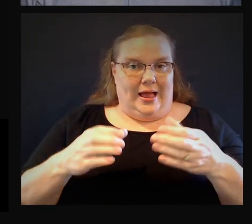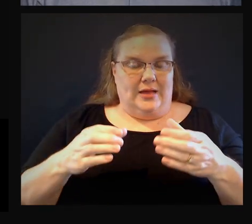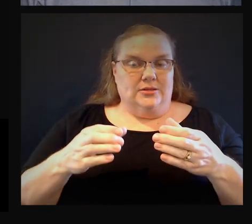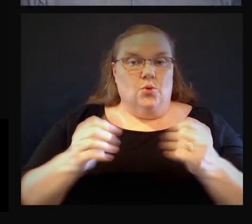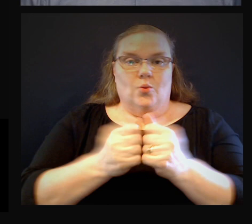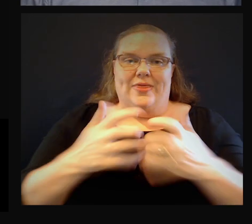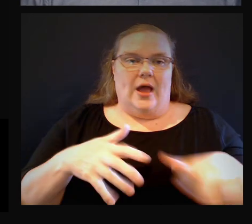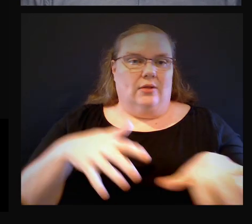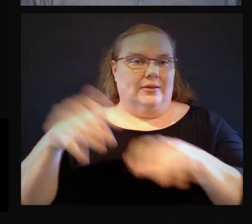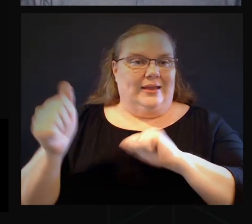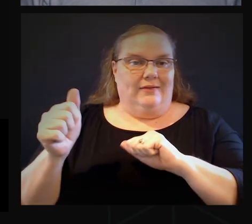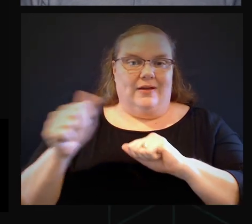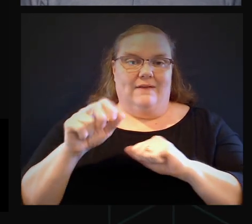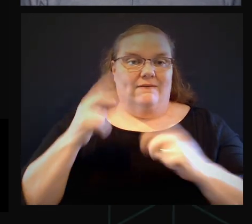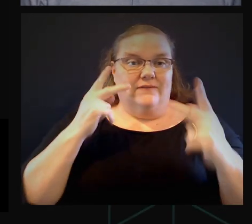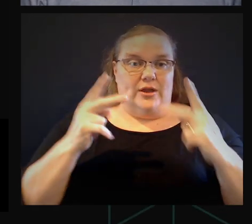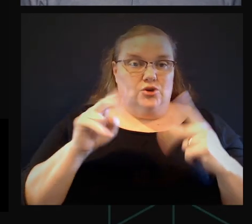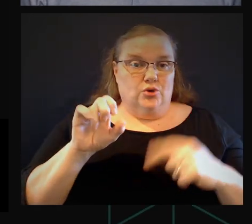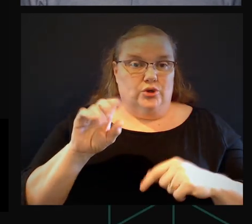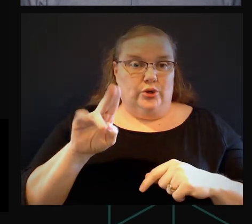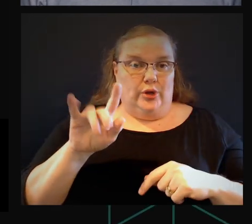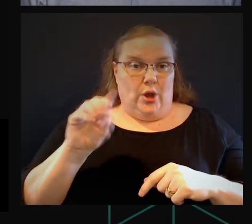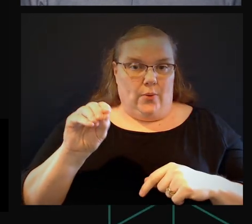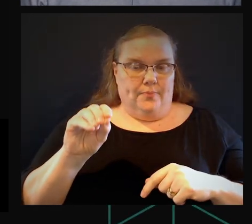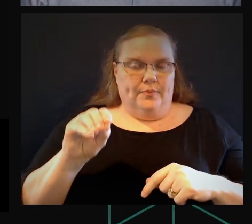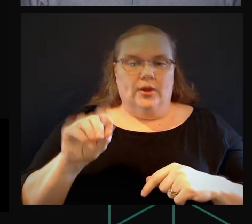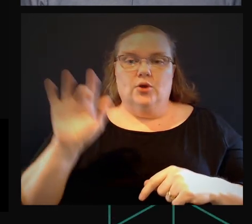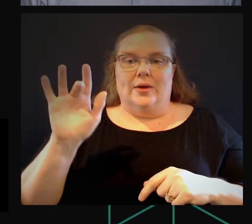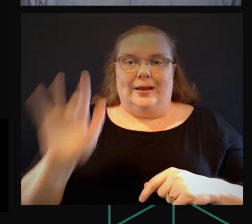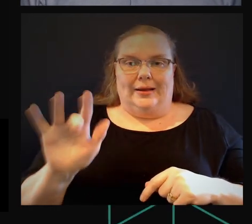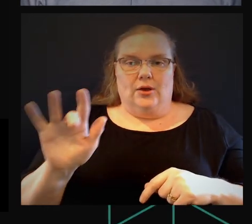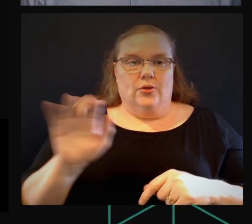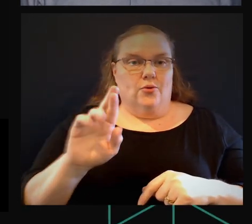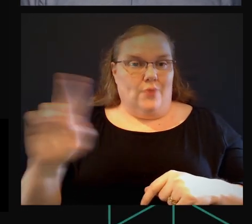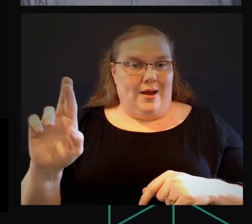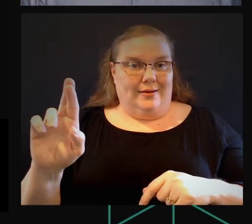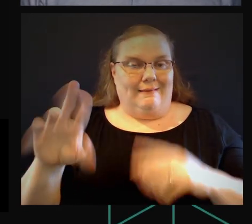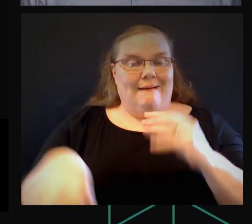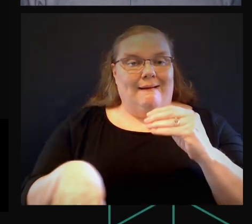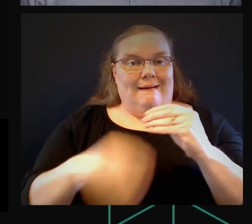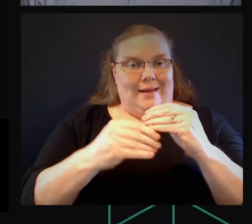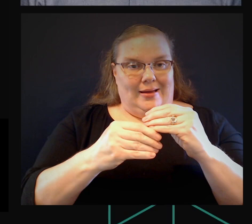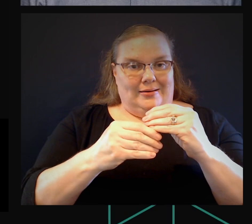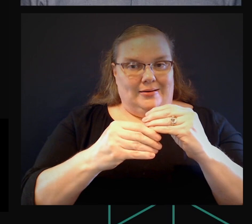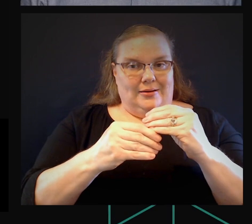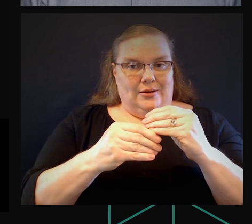You can simply right click on your project in the Solution Explorer, then click Add -> UE Class...